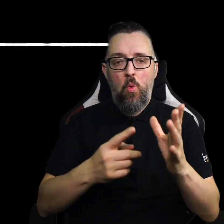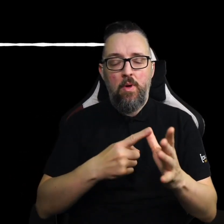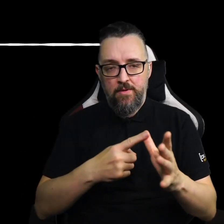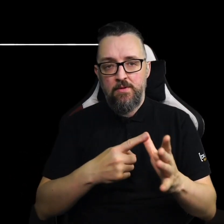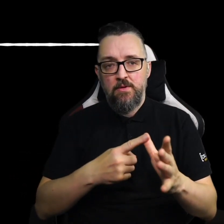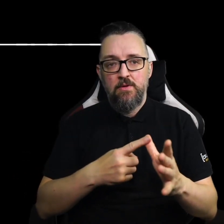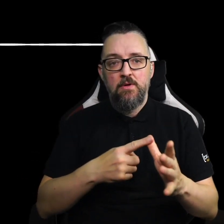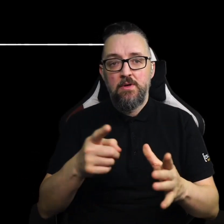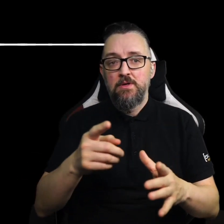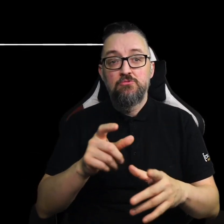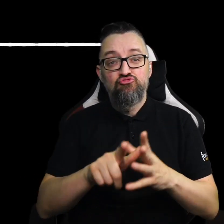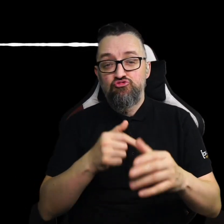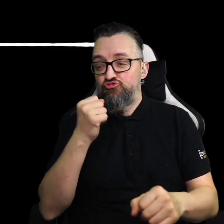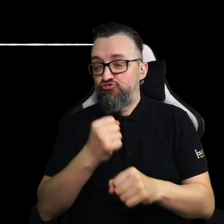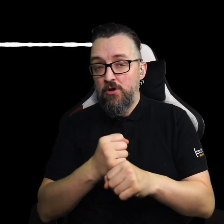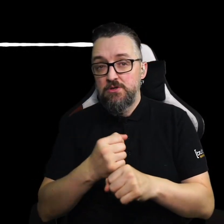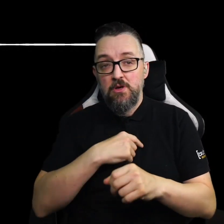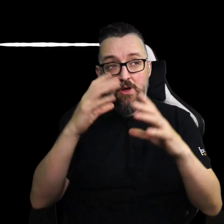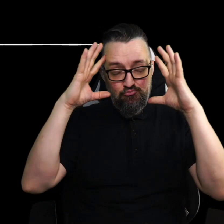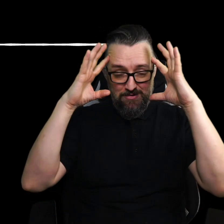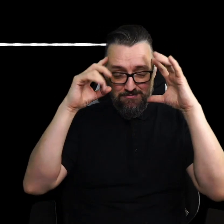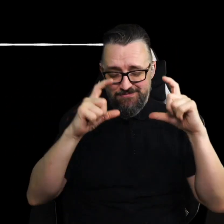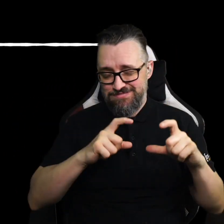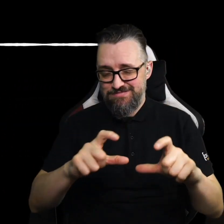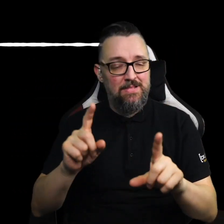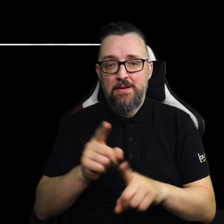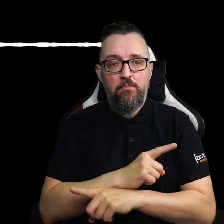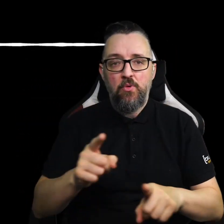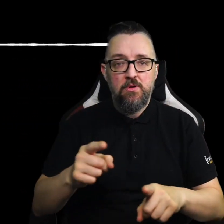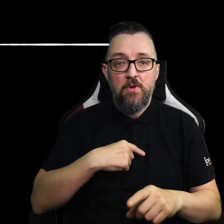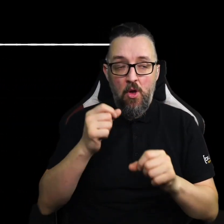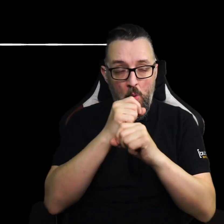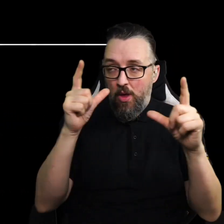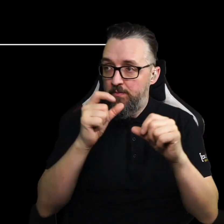No amount of drugs could keep my brain at ease, as I kept waking-up worrying senselessly